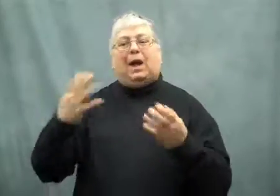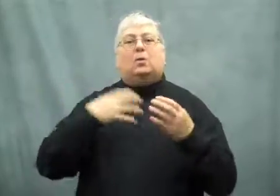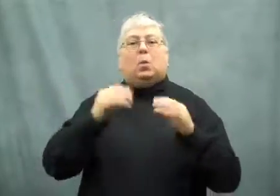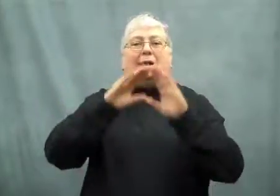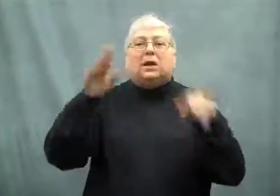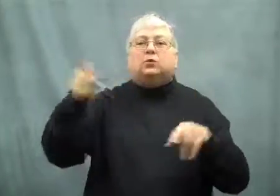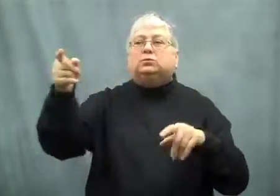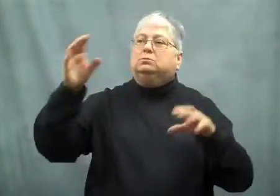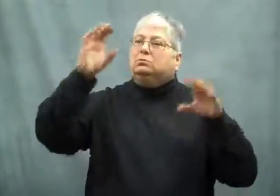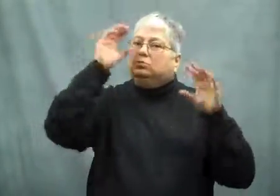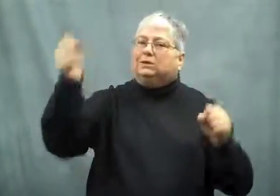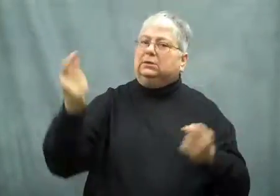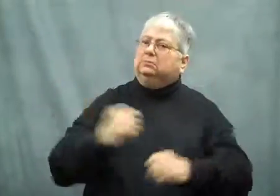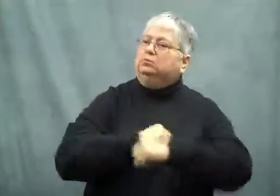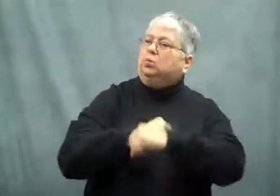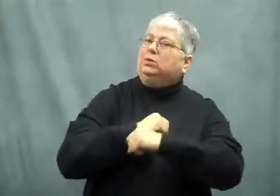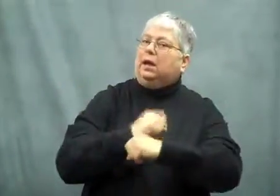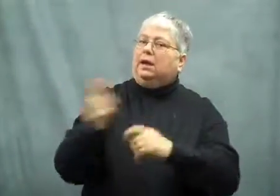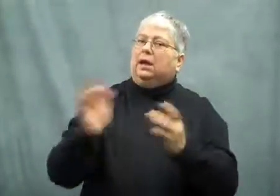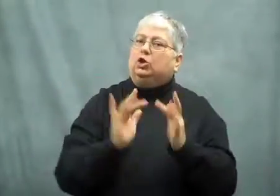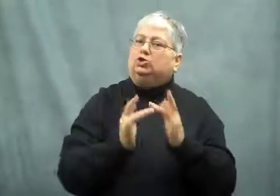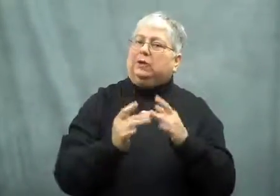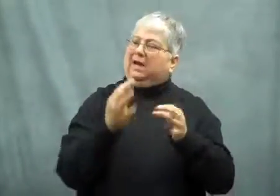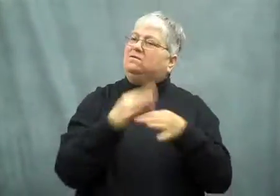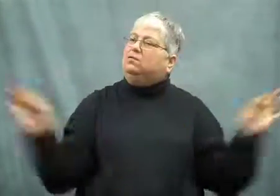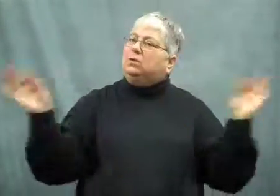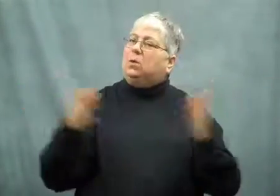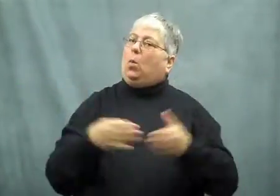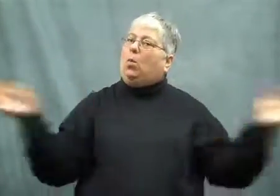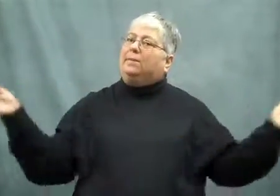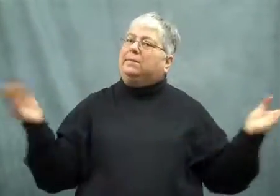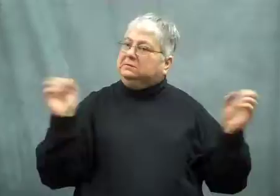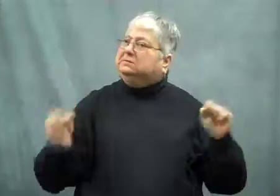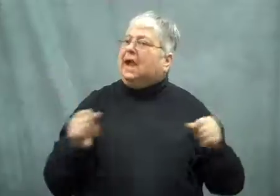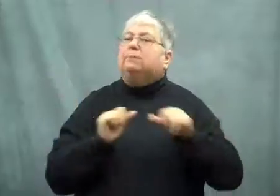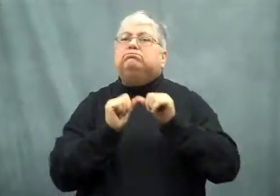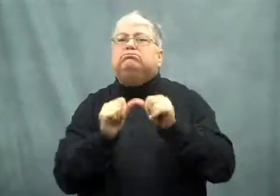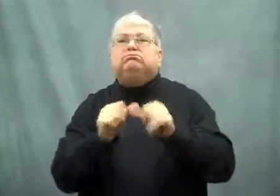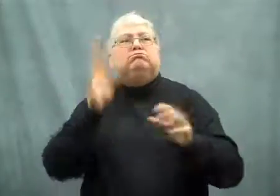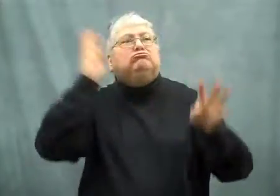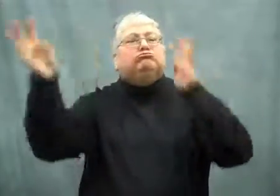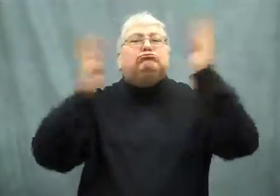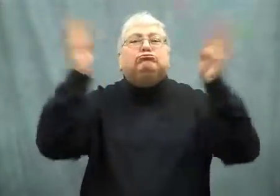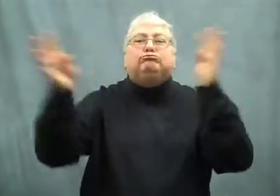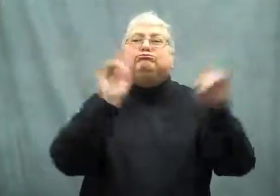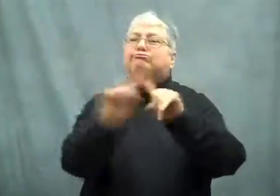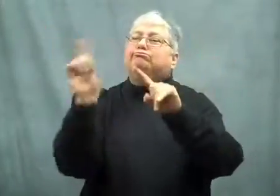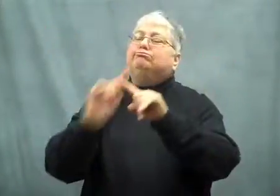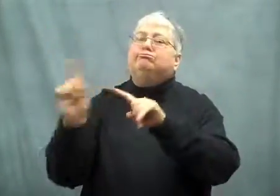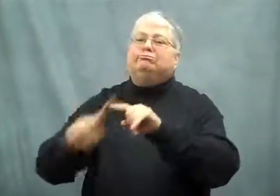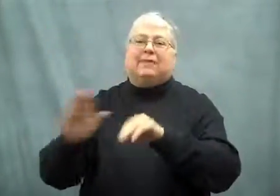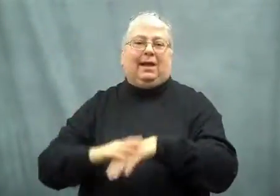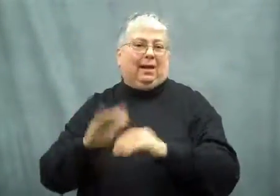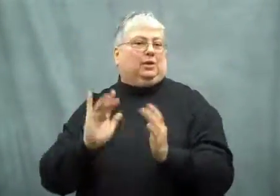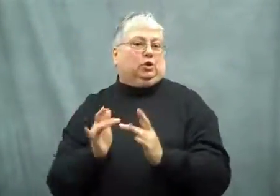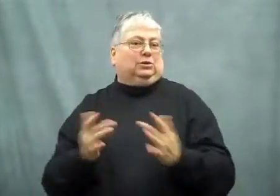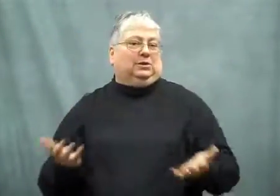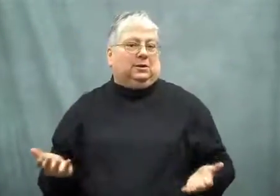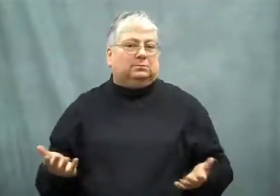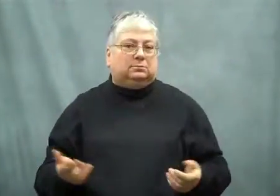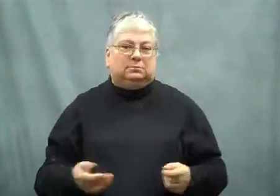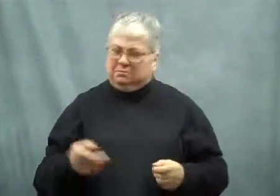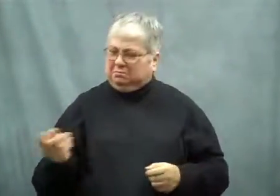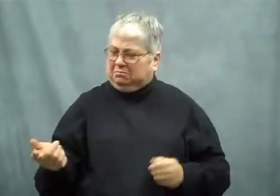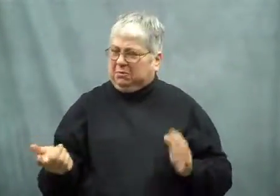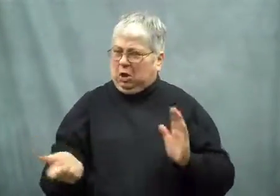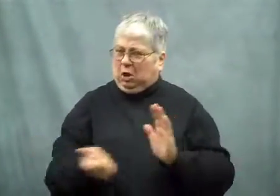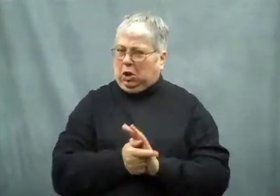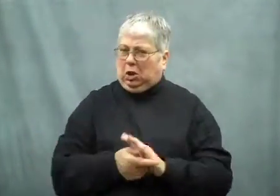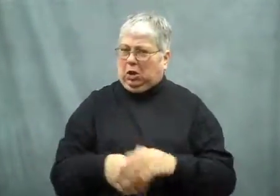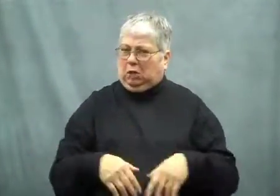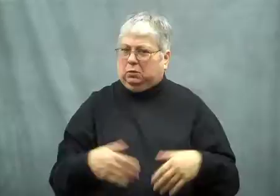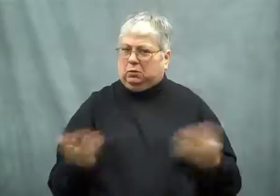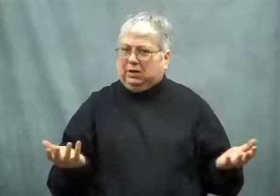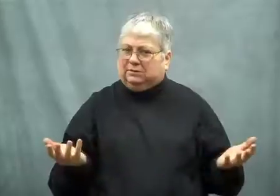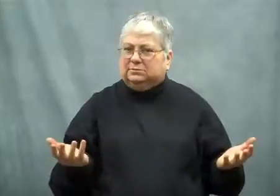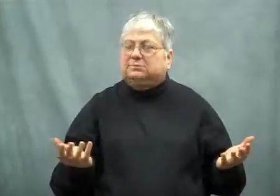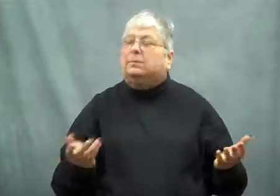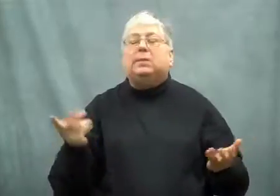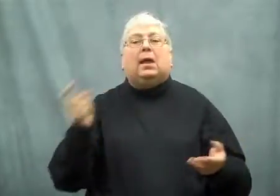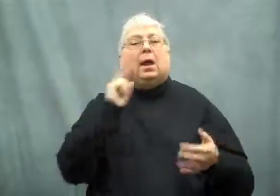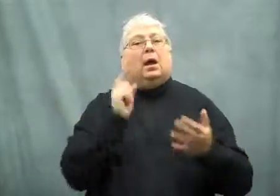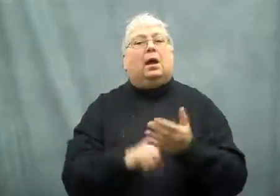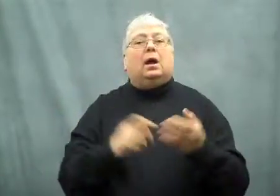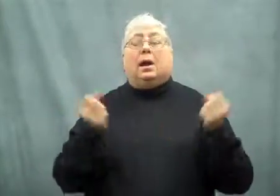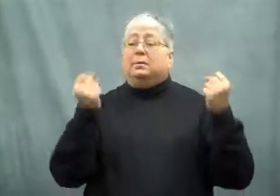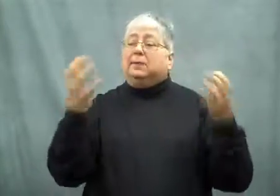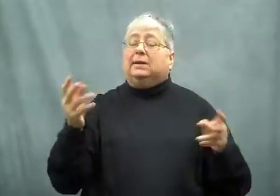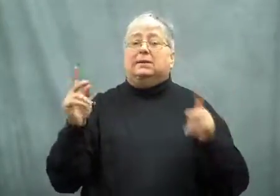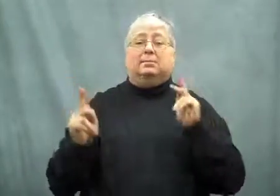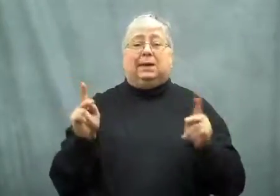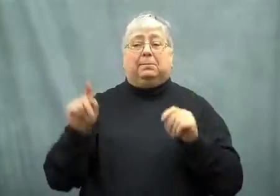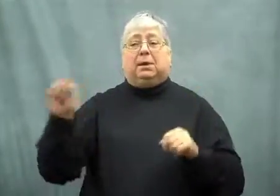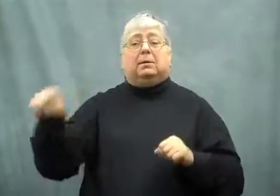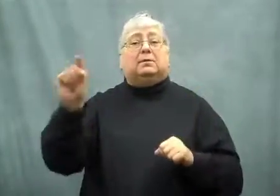to ask the White House and President Obama to keep the internet free, open and innovative.